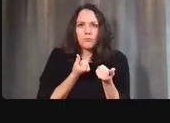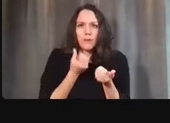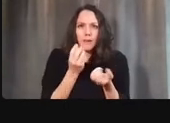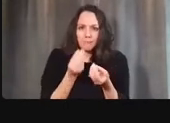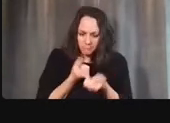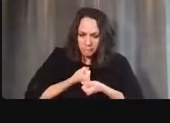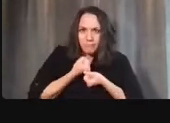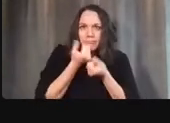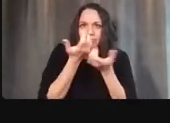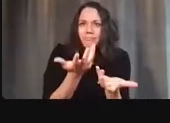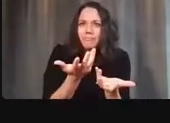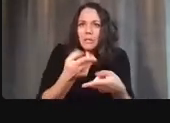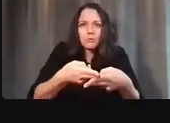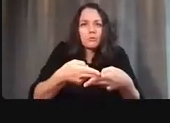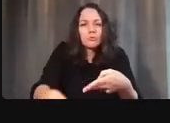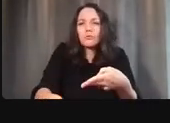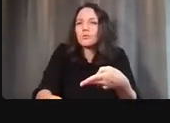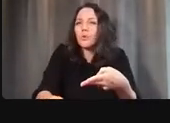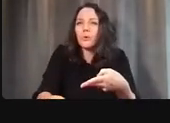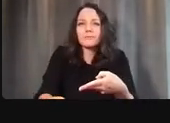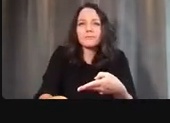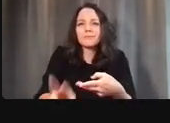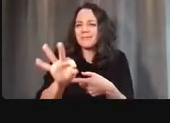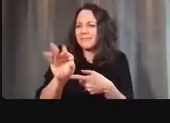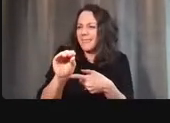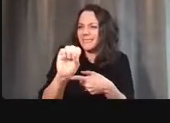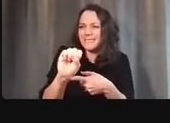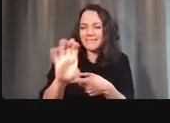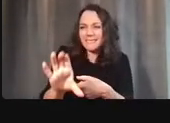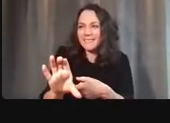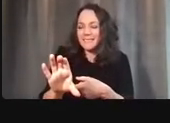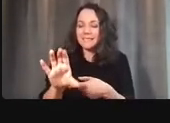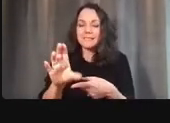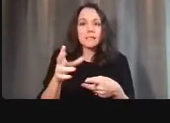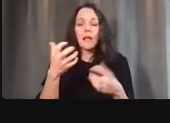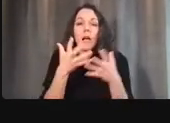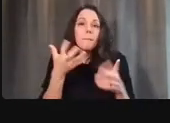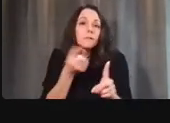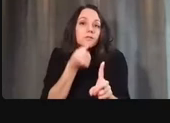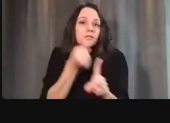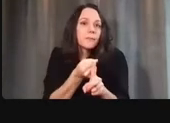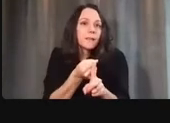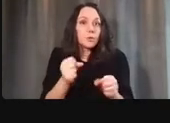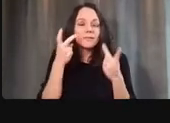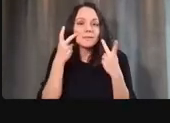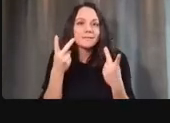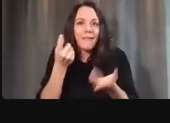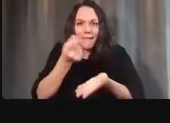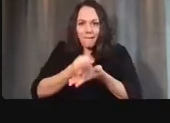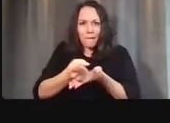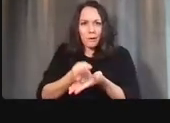and how much impact can come from just 90 seconds of a poem every week.